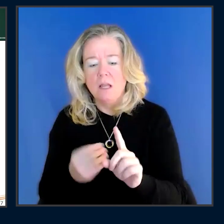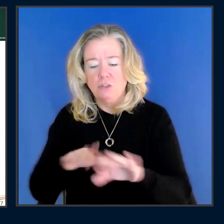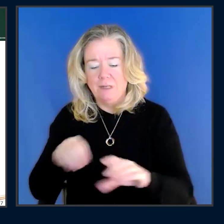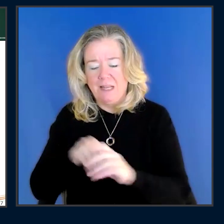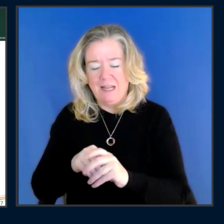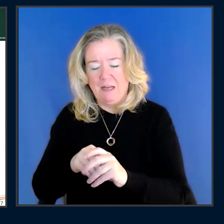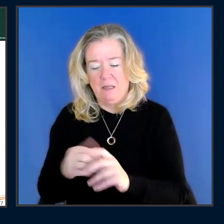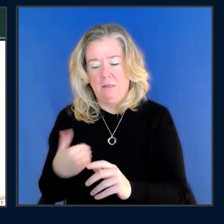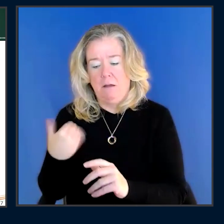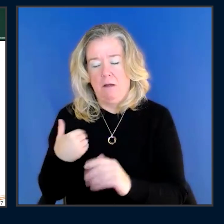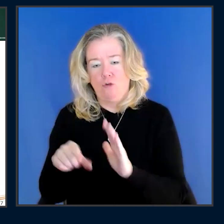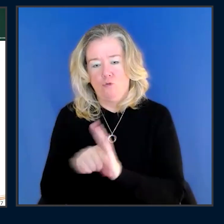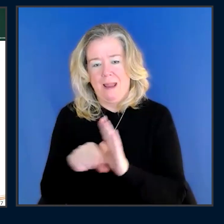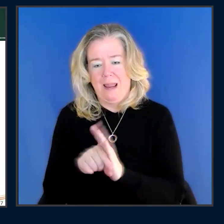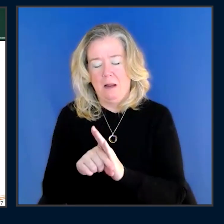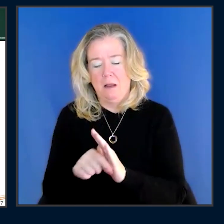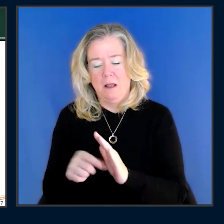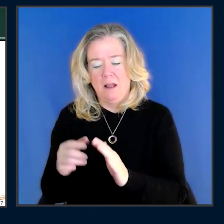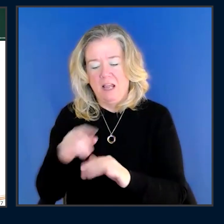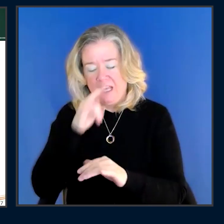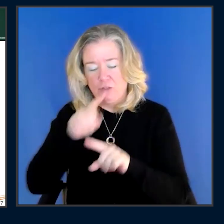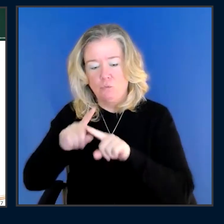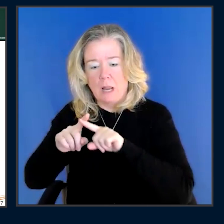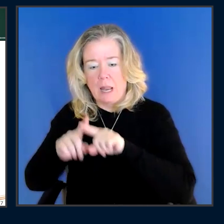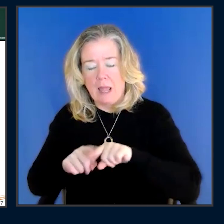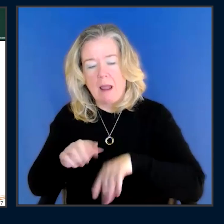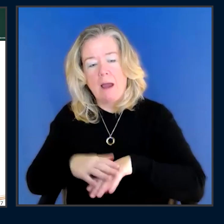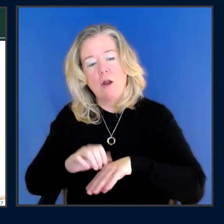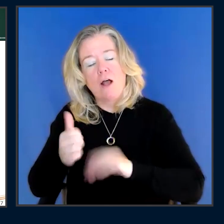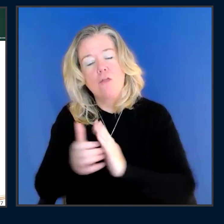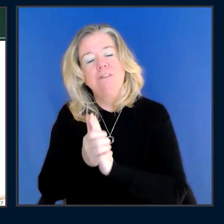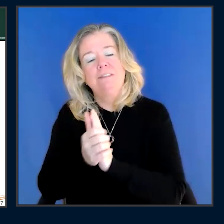in those early grades have been relying on other skills to figure out